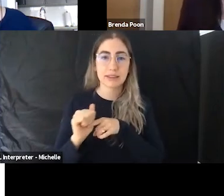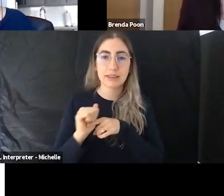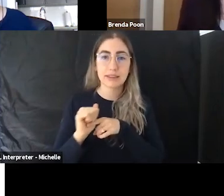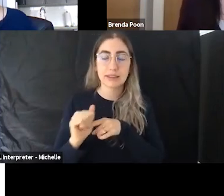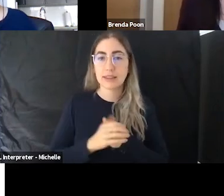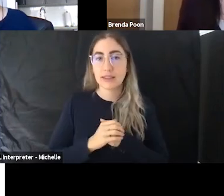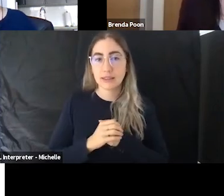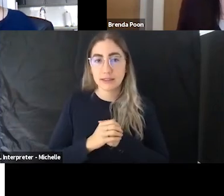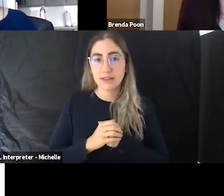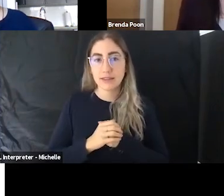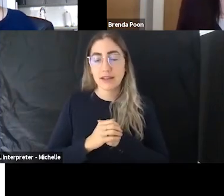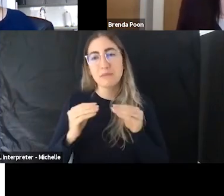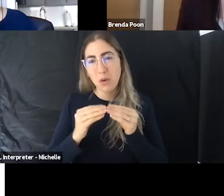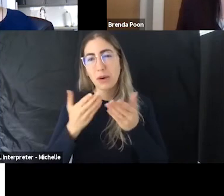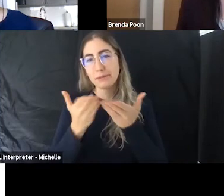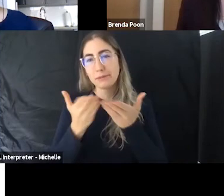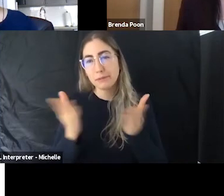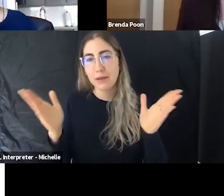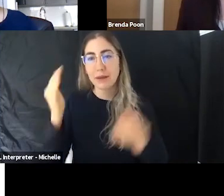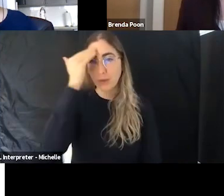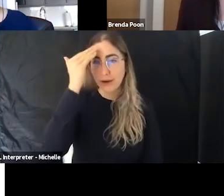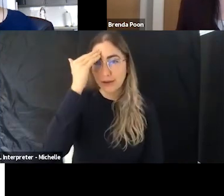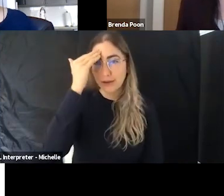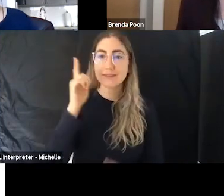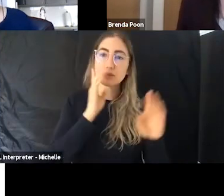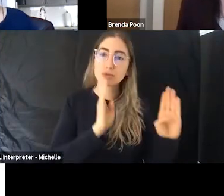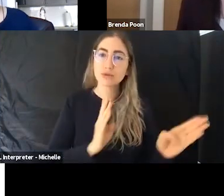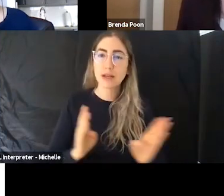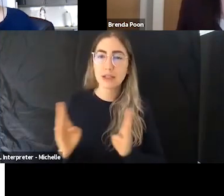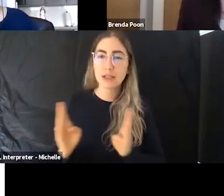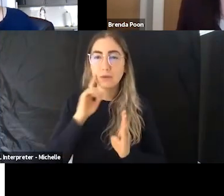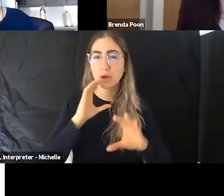ALSO, A CALL FOR MORE TRAINING FOR STAFF WITHIN THESE BUSINESSES AND GENERALLY GREATER PUBLIC AWARENESS ON